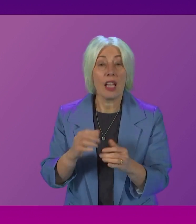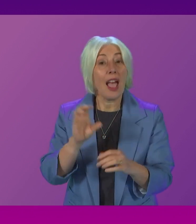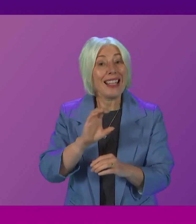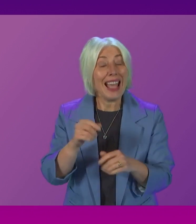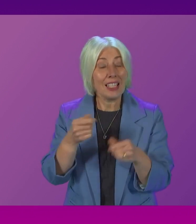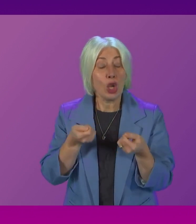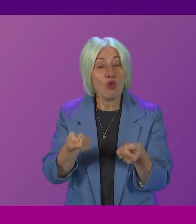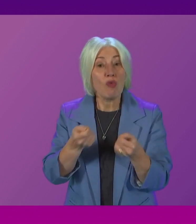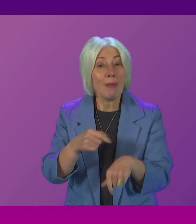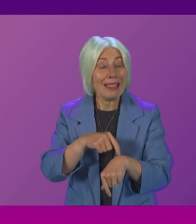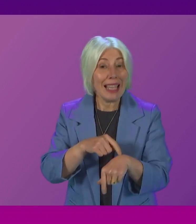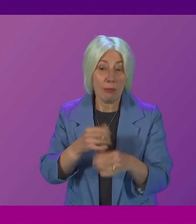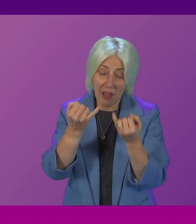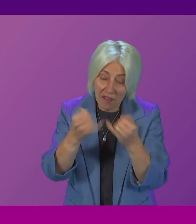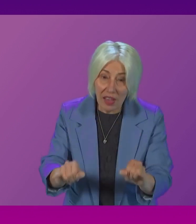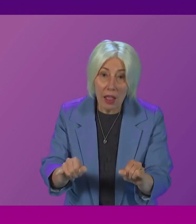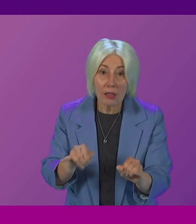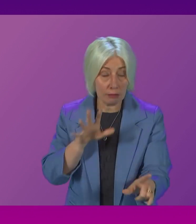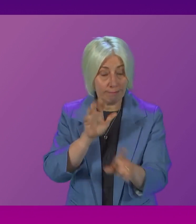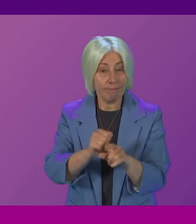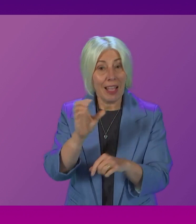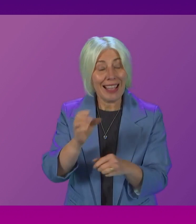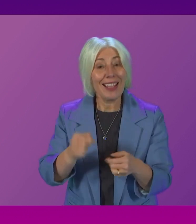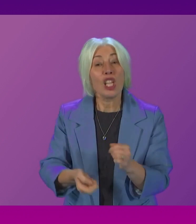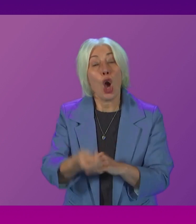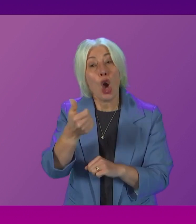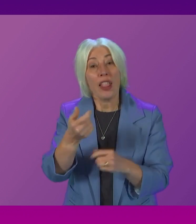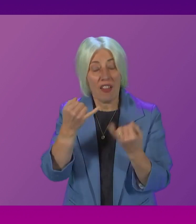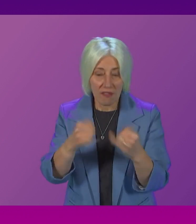times, it has failed. On detect cancer early, it has failed. On general practitioner waits, it has